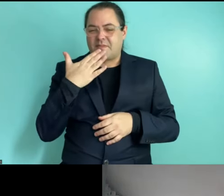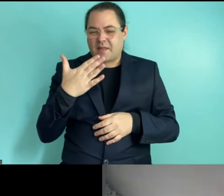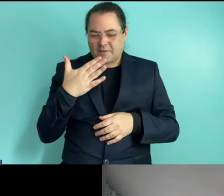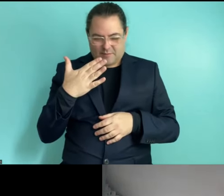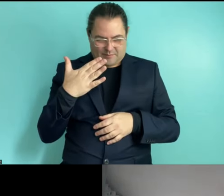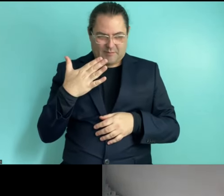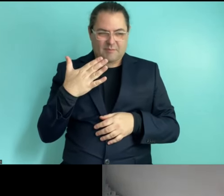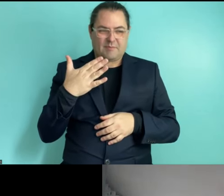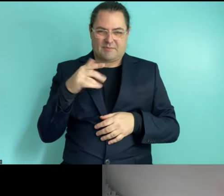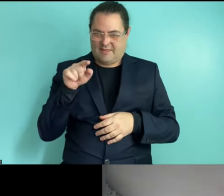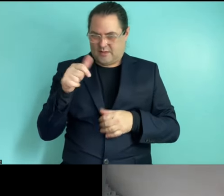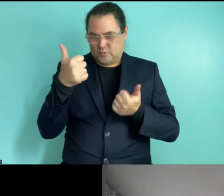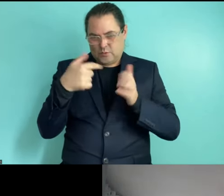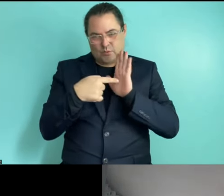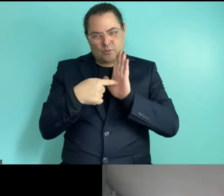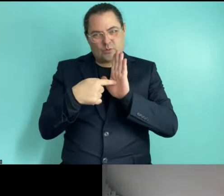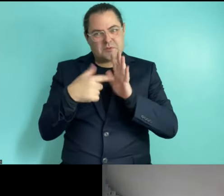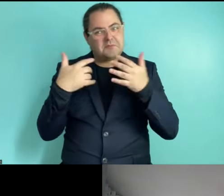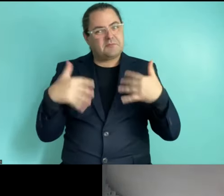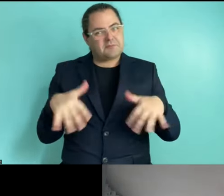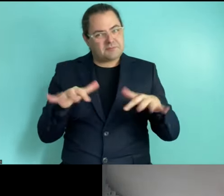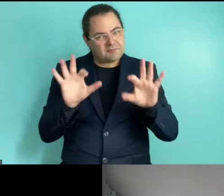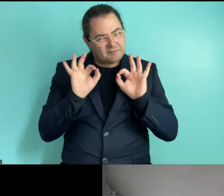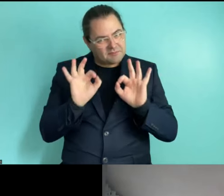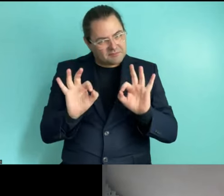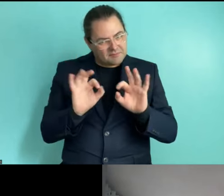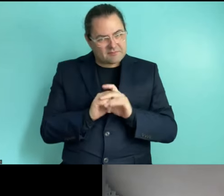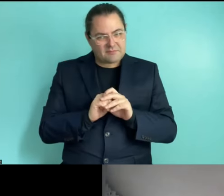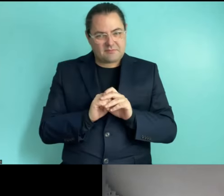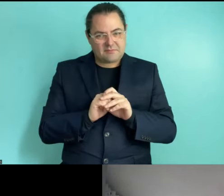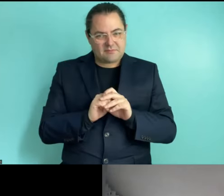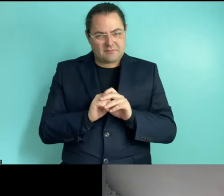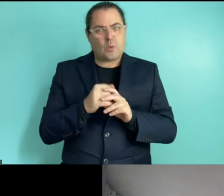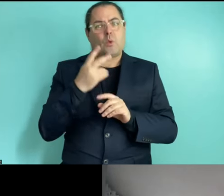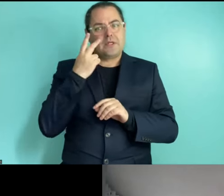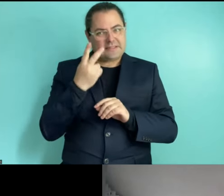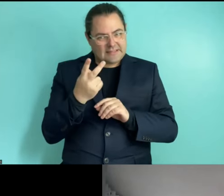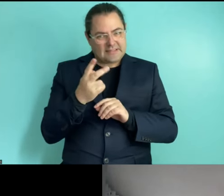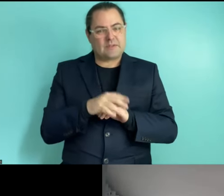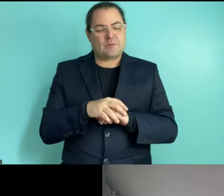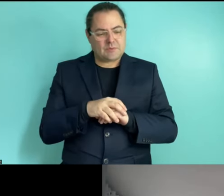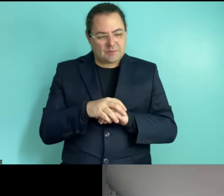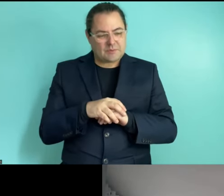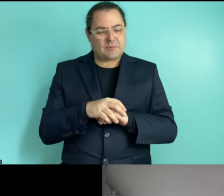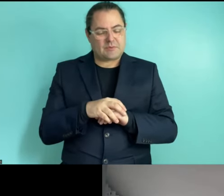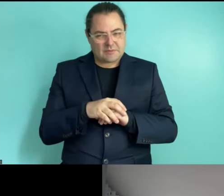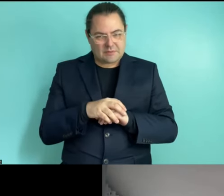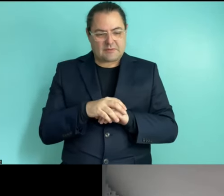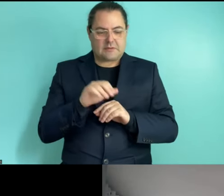wonderful experience that you've had it Accenture, and we can see that really extensions identified